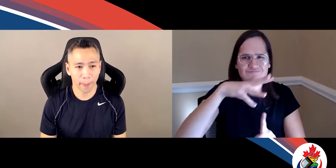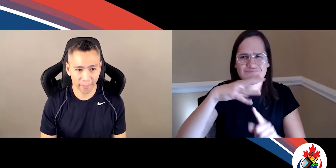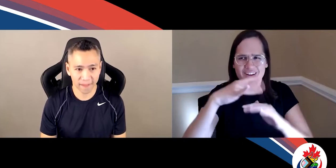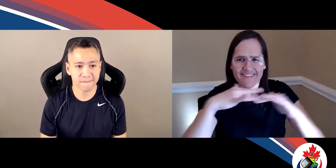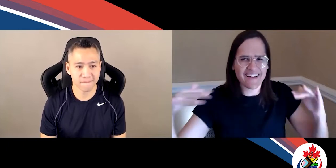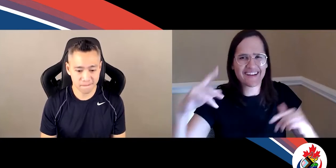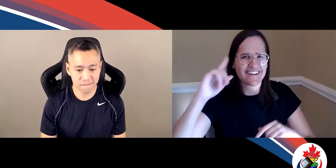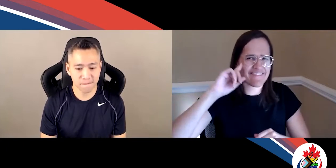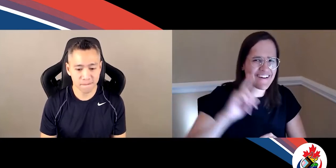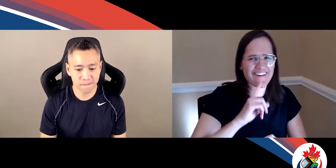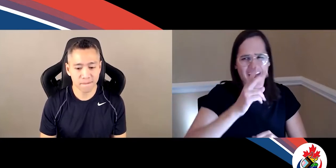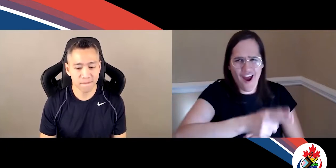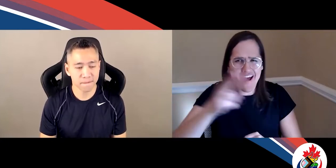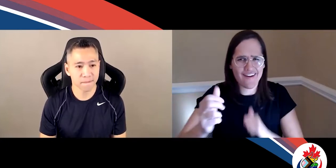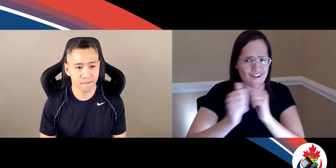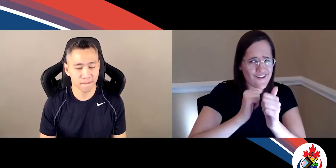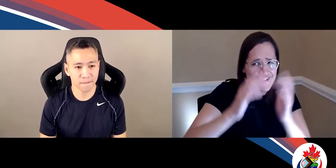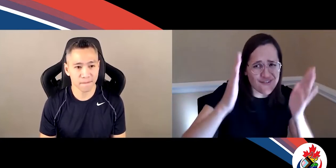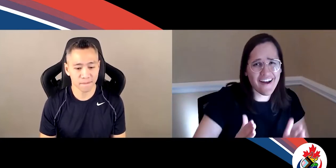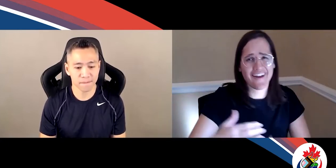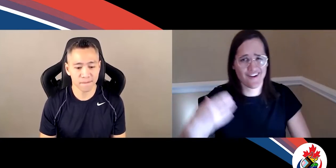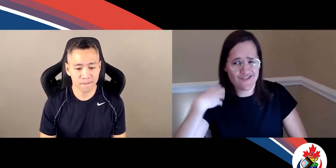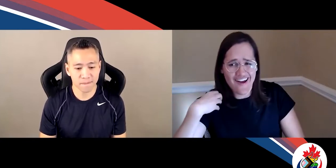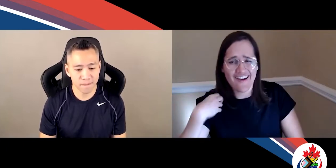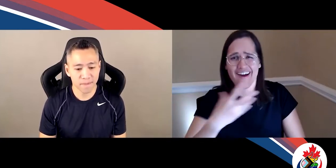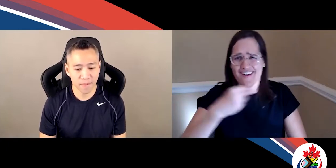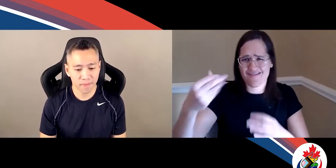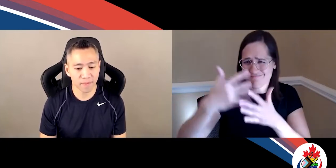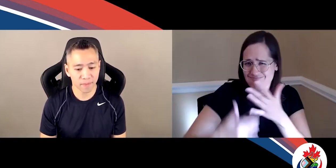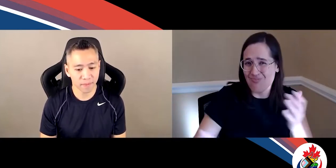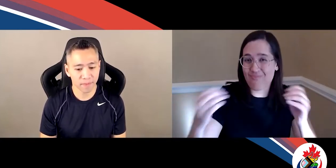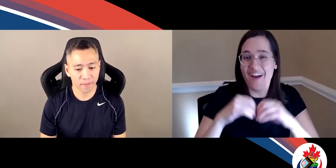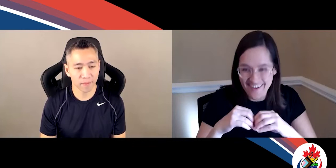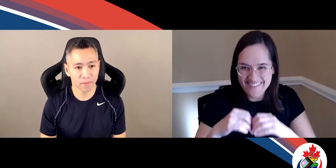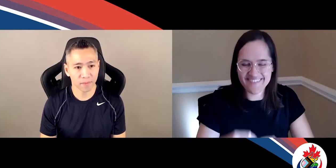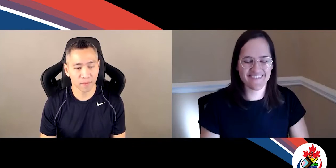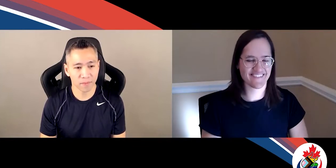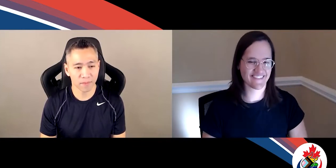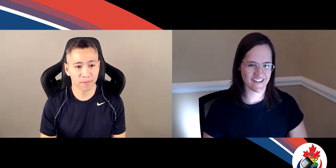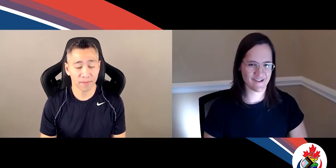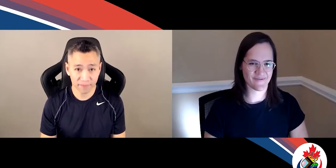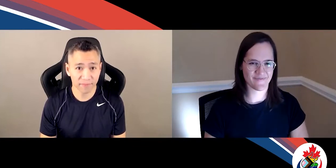for diverse amazing Deaf and hard-of-hearing athletes and coaches.